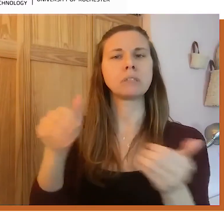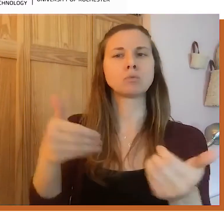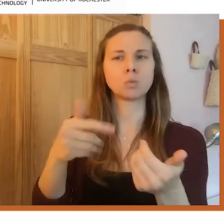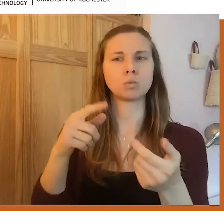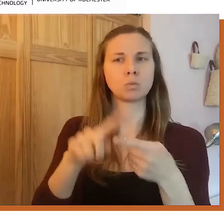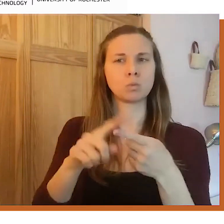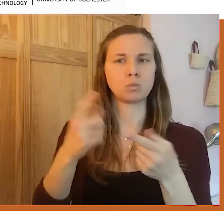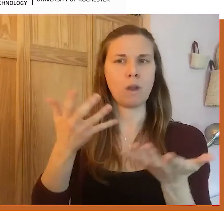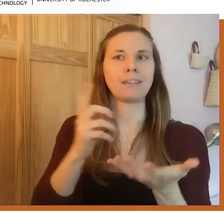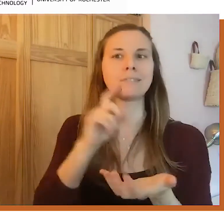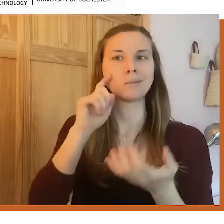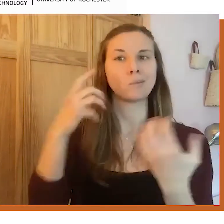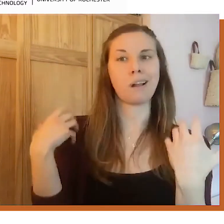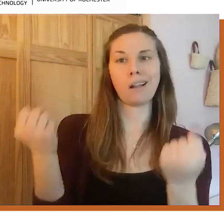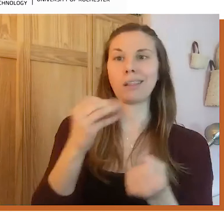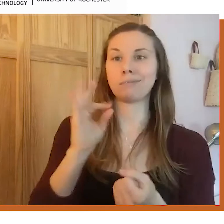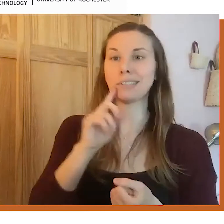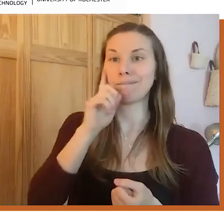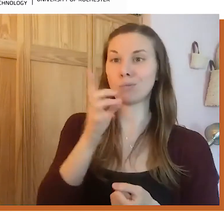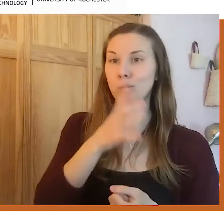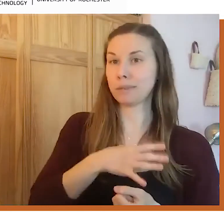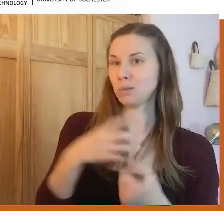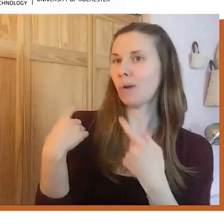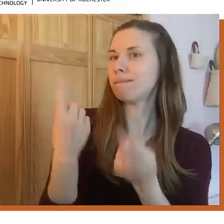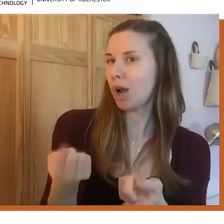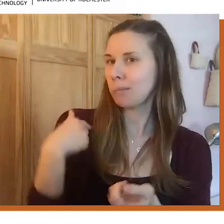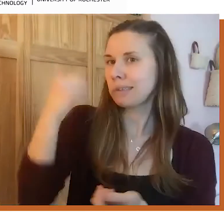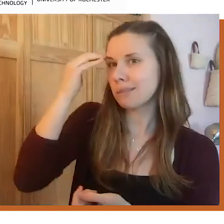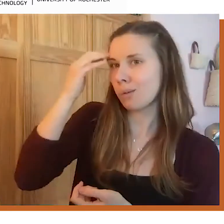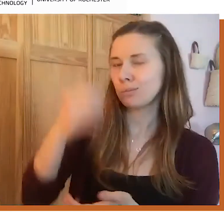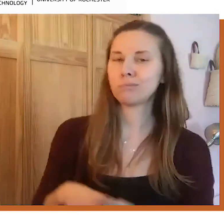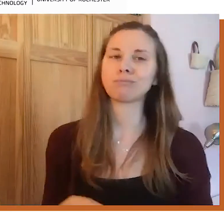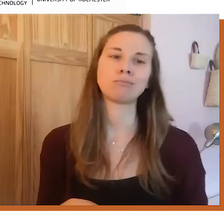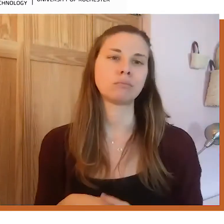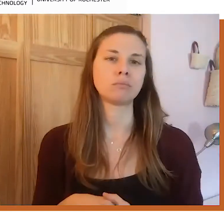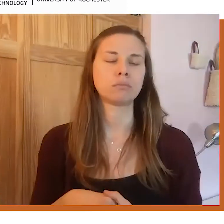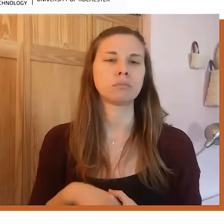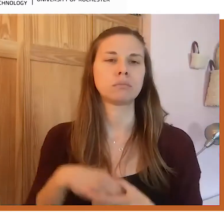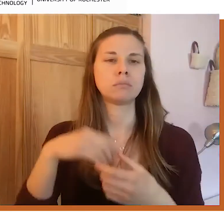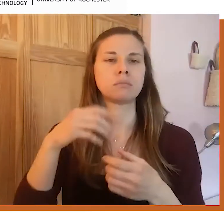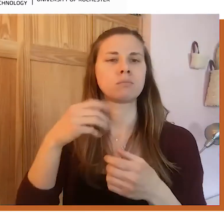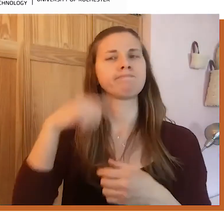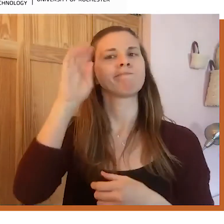so this is a brief introduction of Deaf women's health so far, what we know about it,